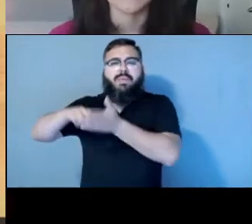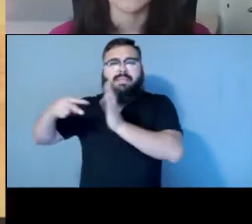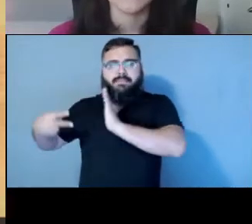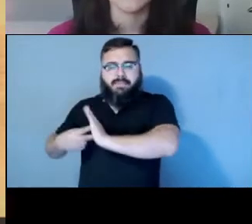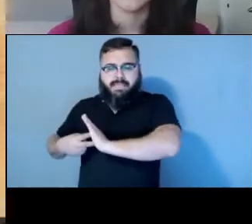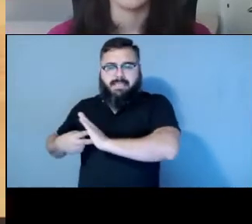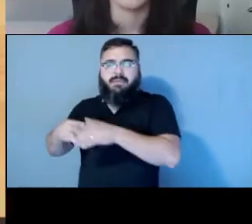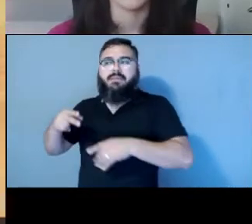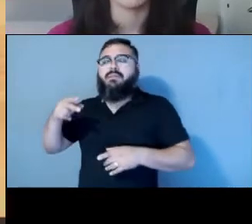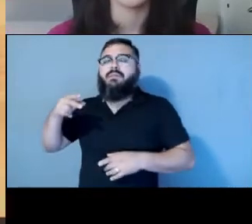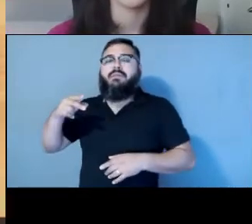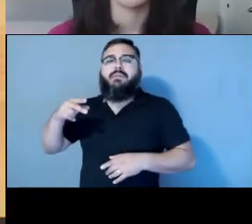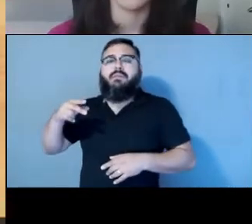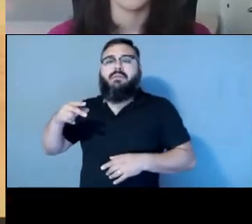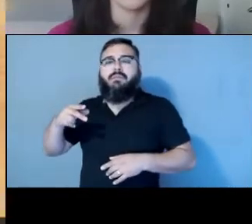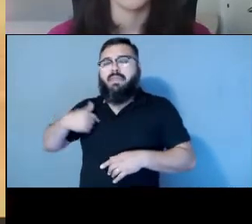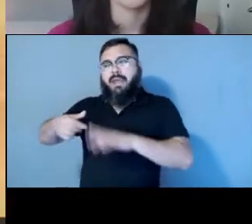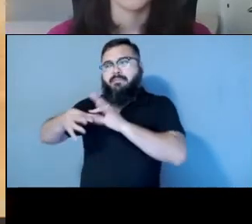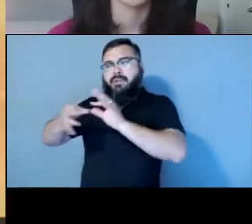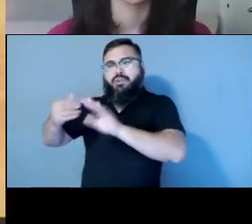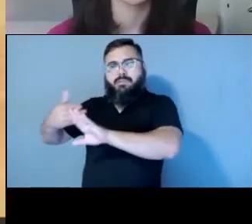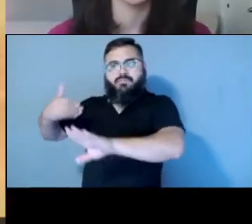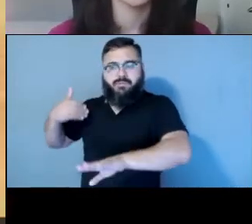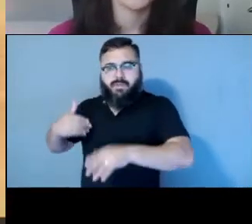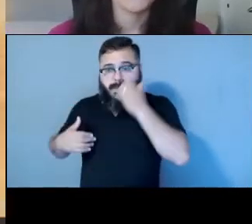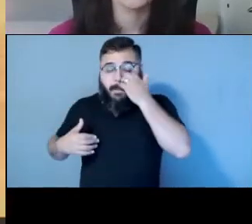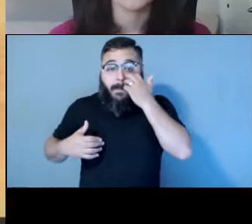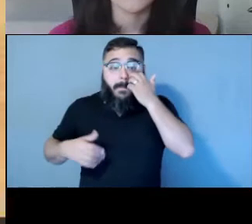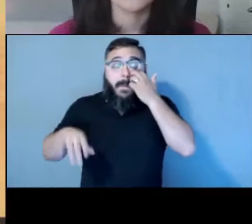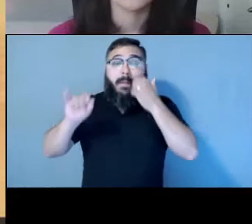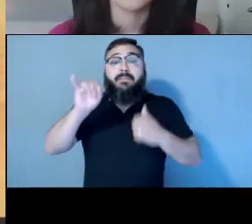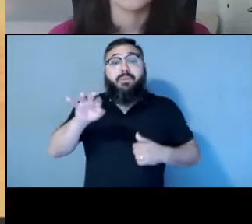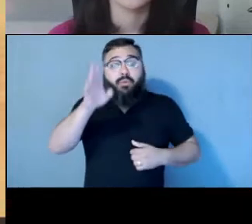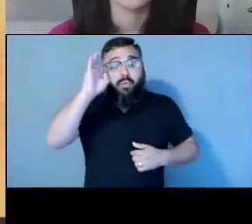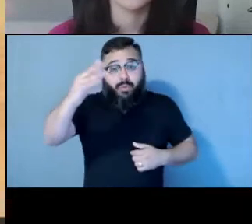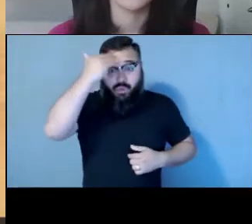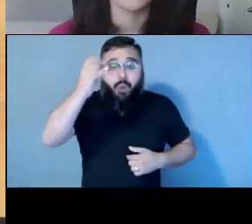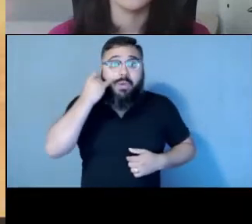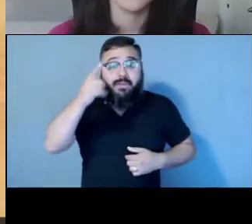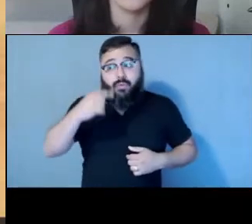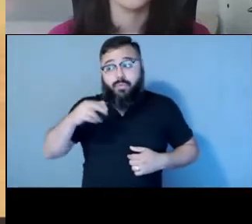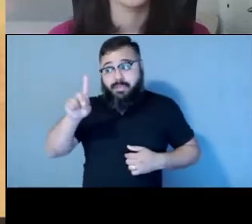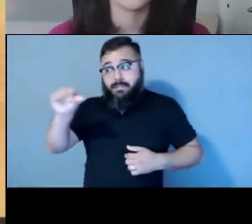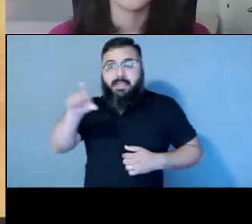that I mentioned a moment ago? So you would know if you're covered as a person with disability